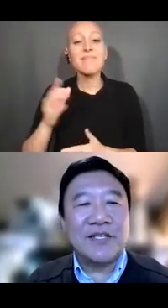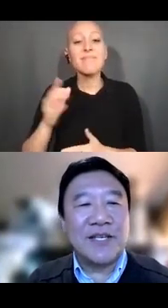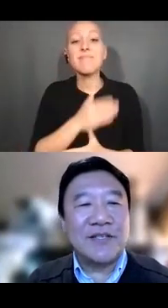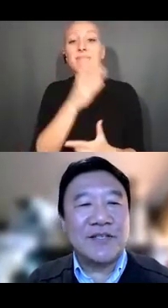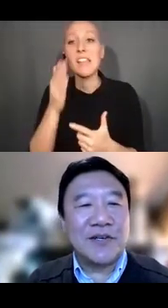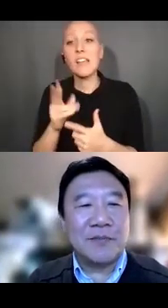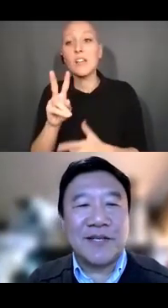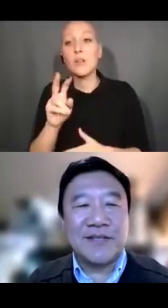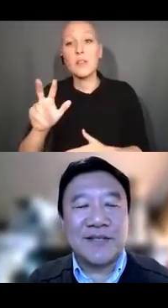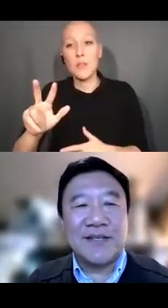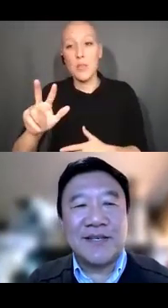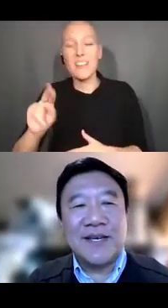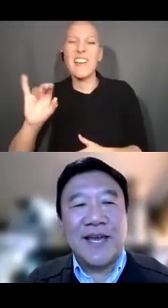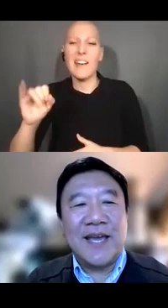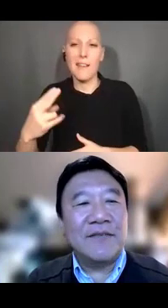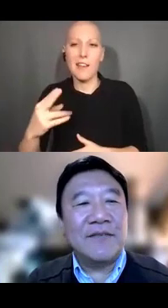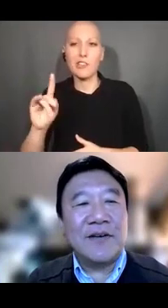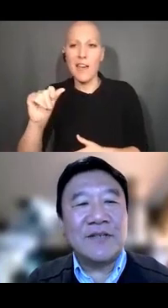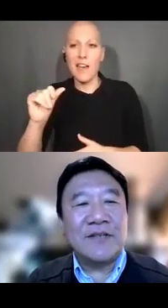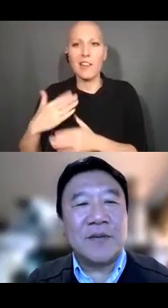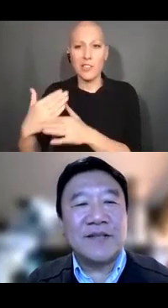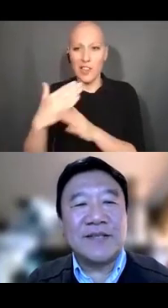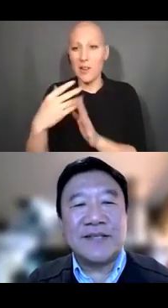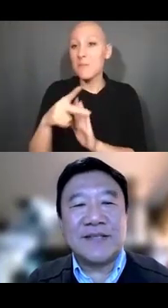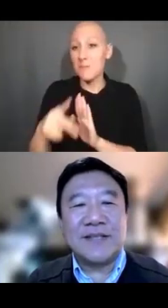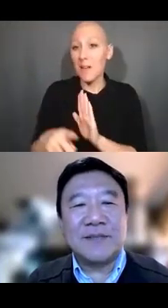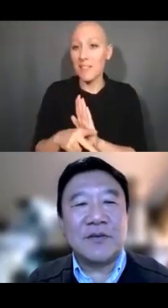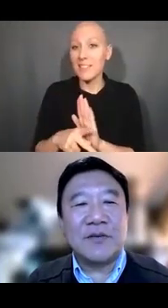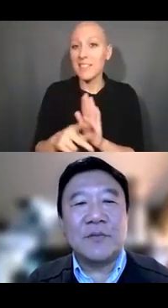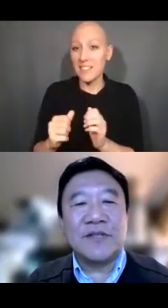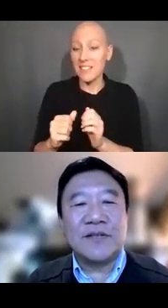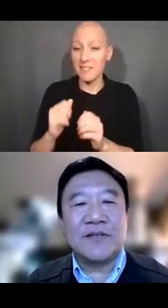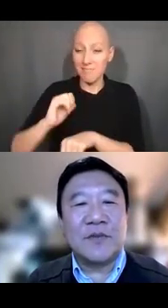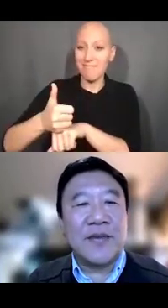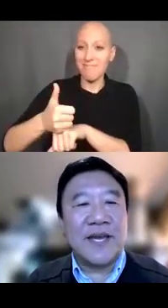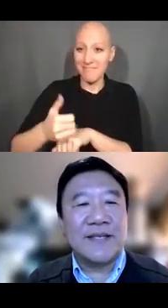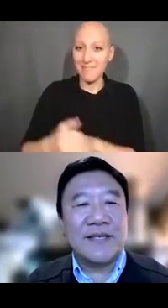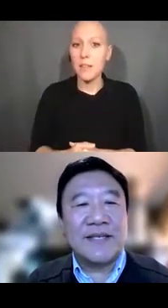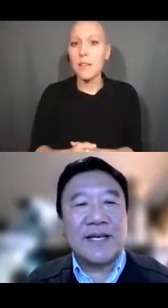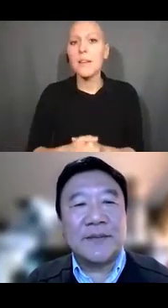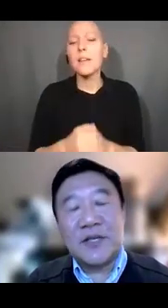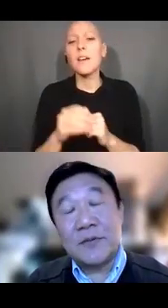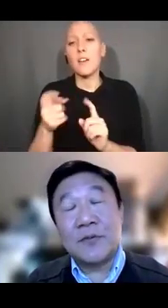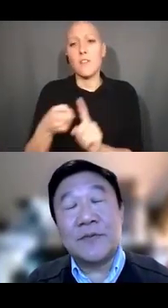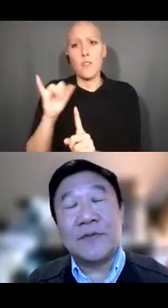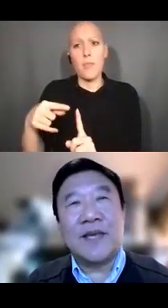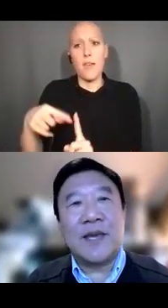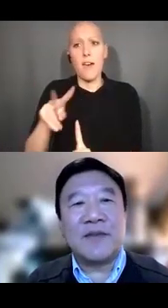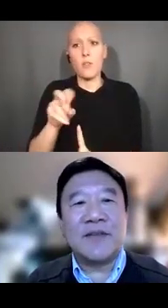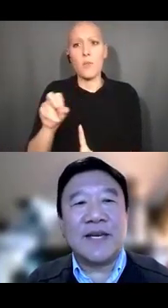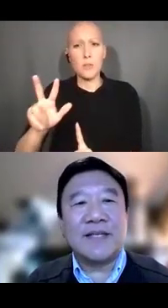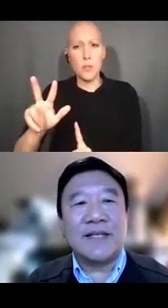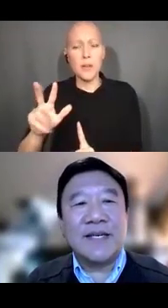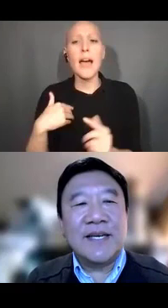Data Sharing Policy. And various policies resulted from that, I mean, sort of came after that,